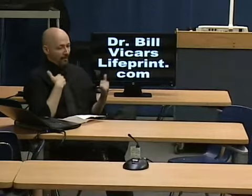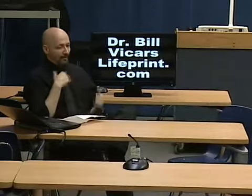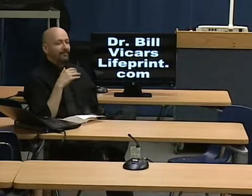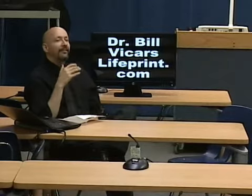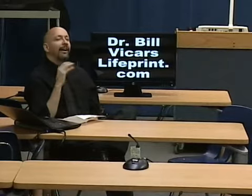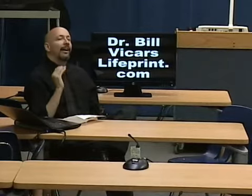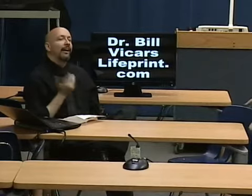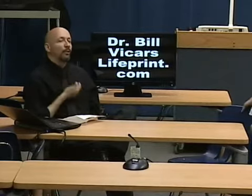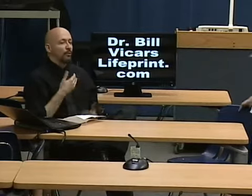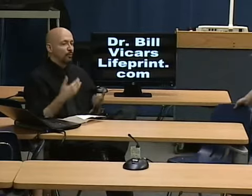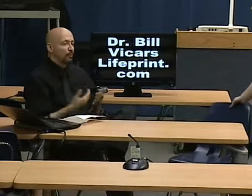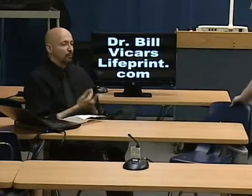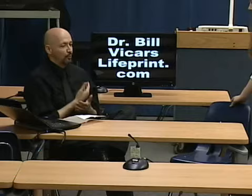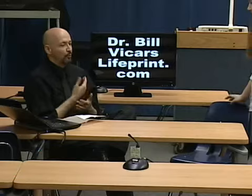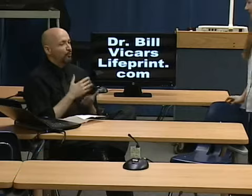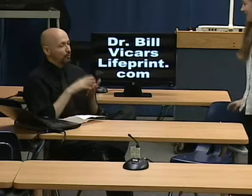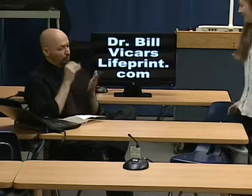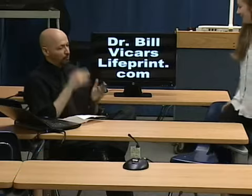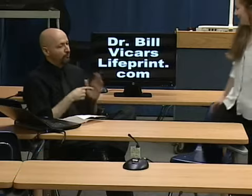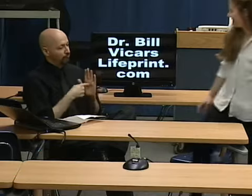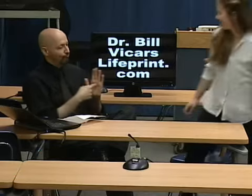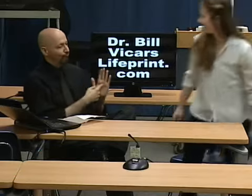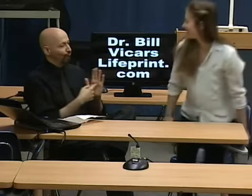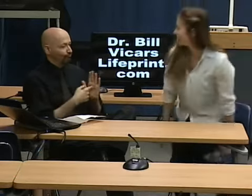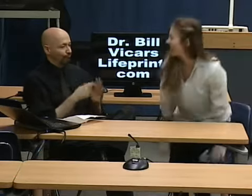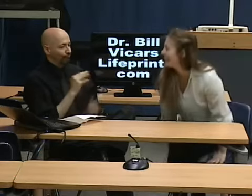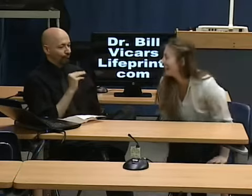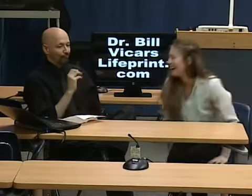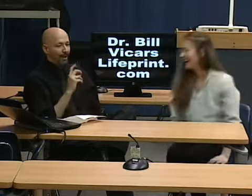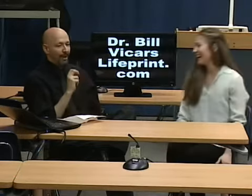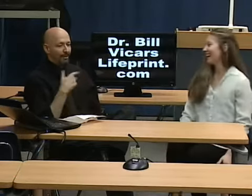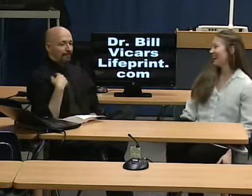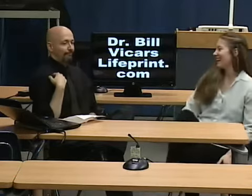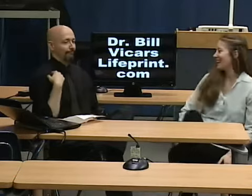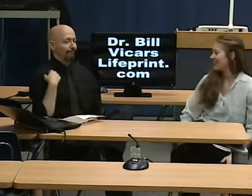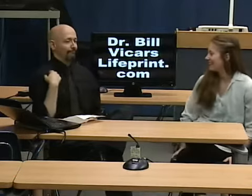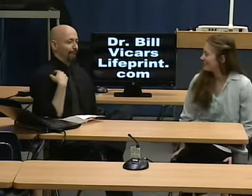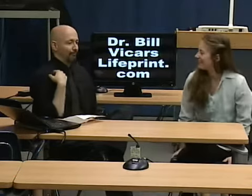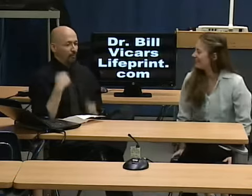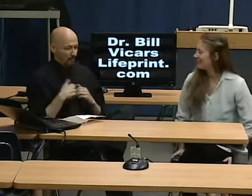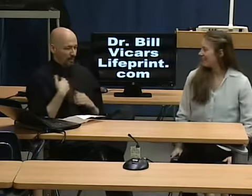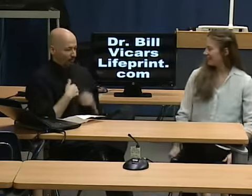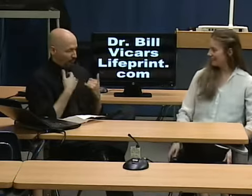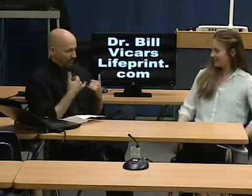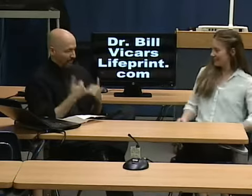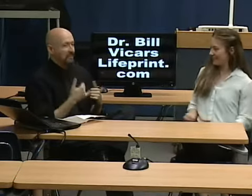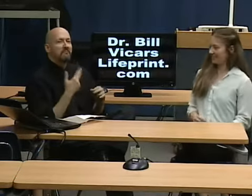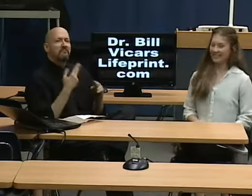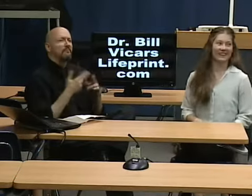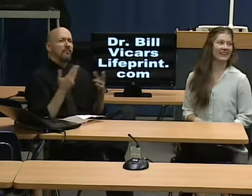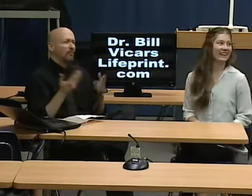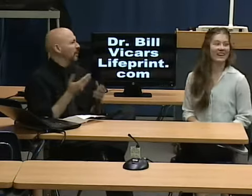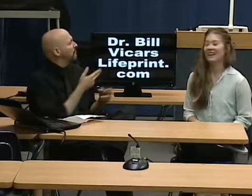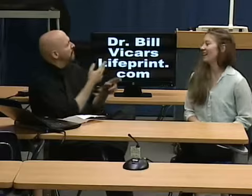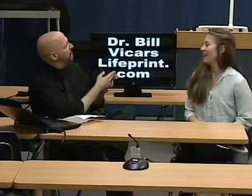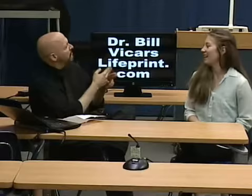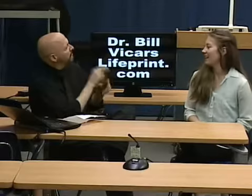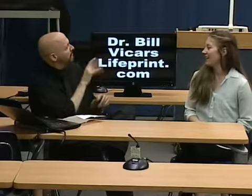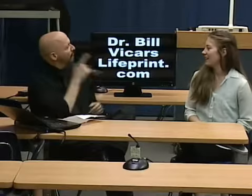And now, our new student M-O-D-E-L, model. What's her name?